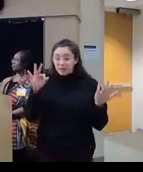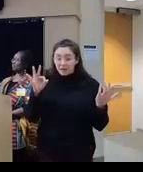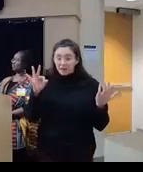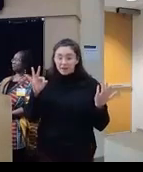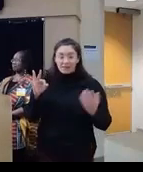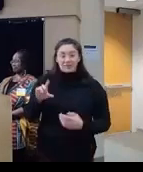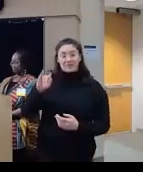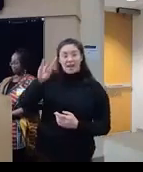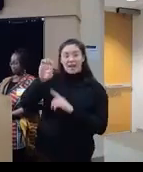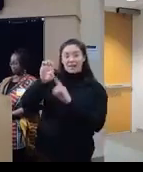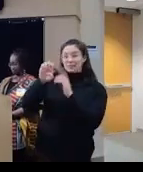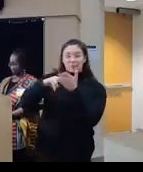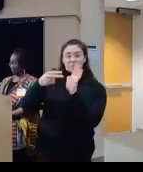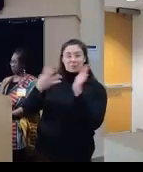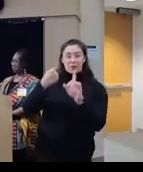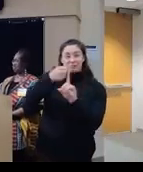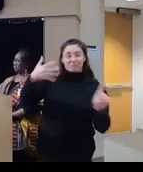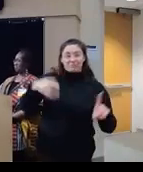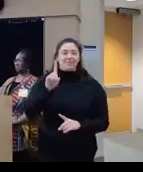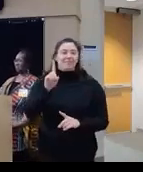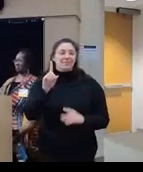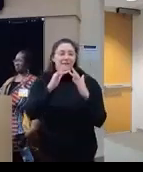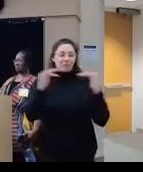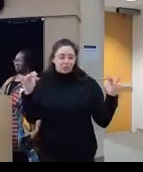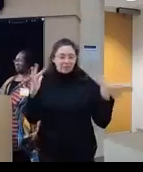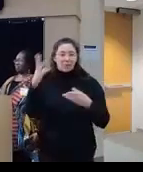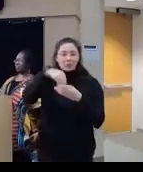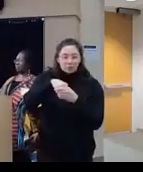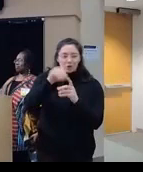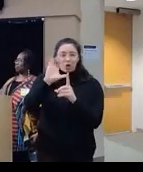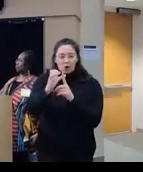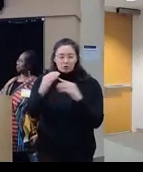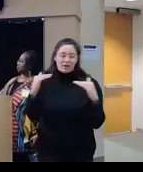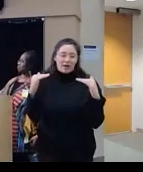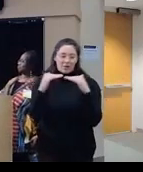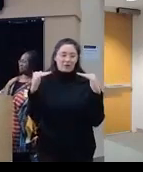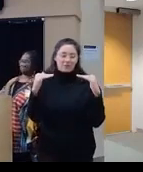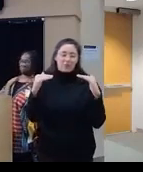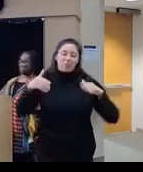for it's diversity inclusion culture and equity and we welcome you all here today